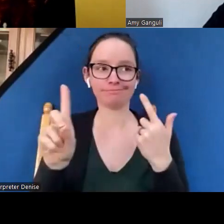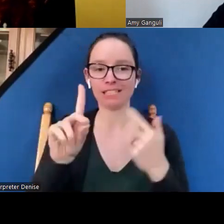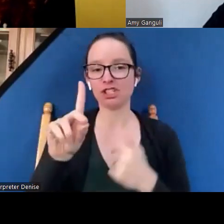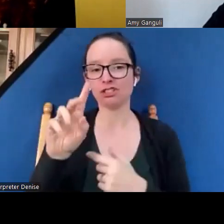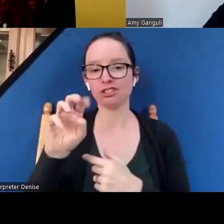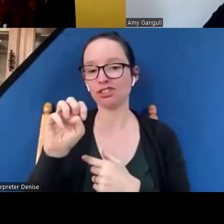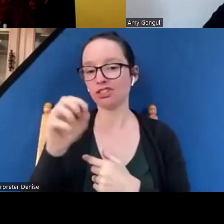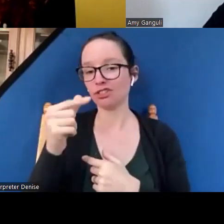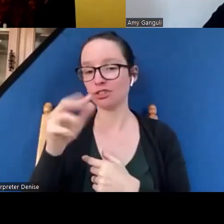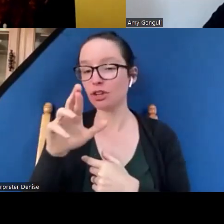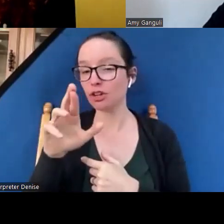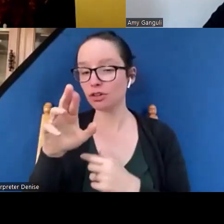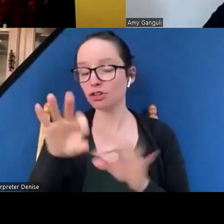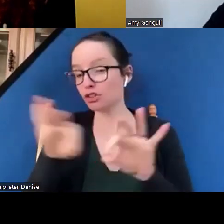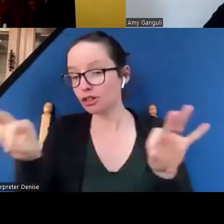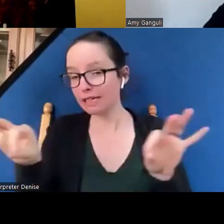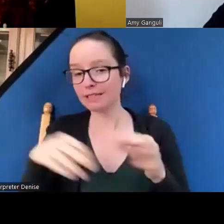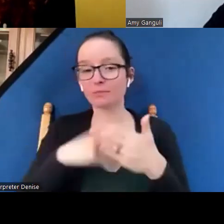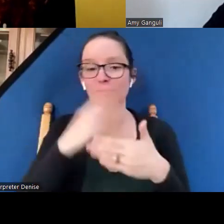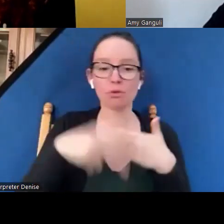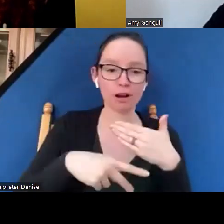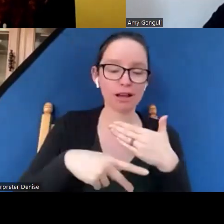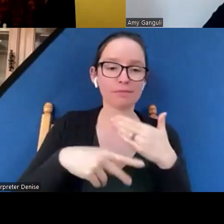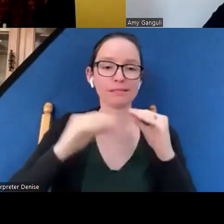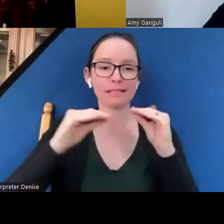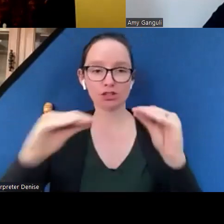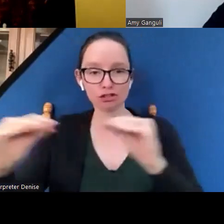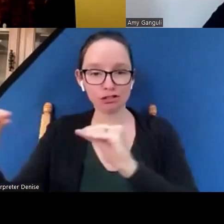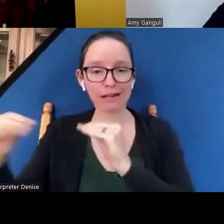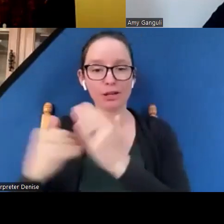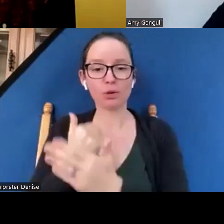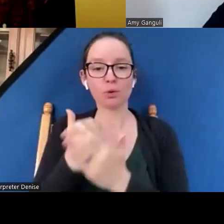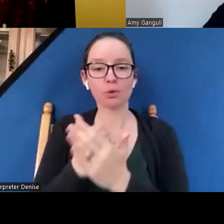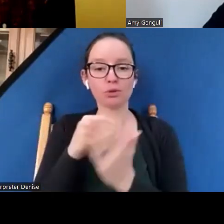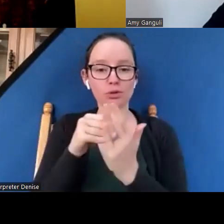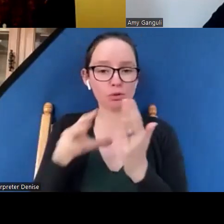programs that sort of training new students. So there's a brand new one at the University of Wisconsin,